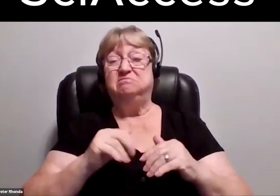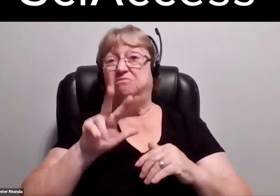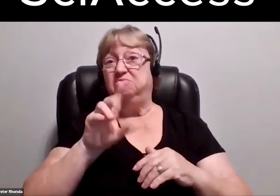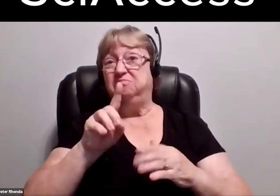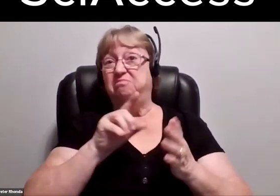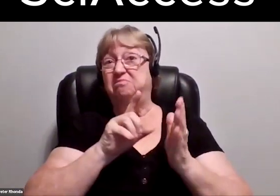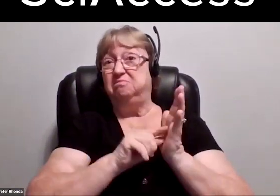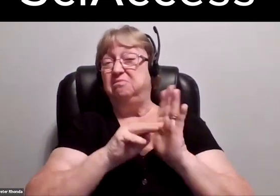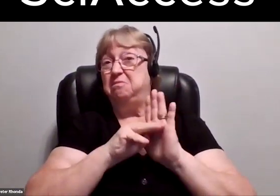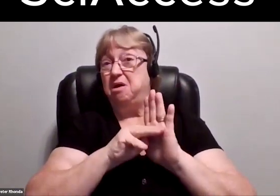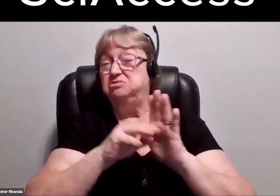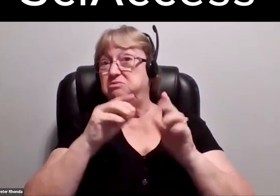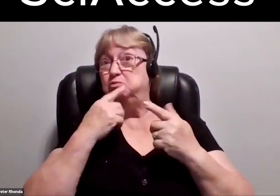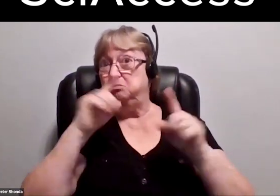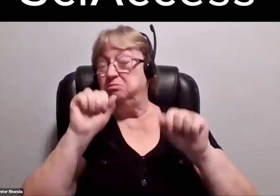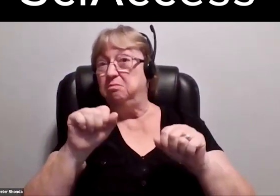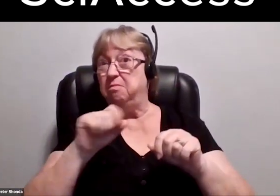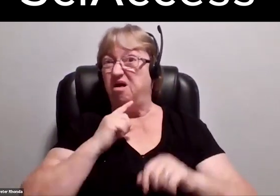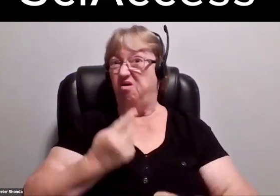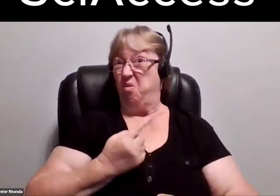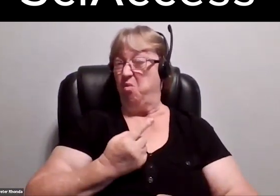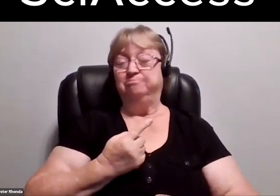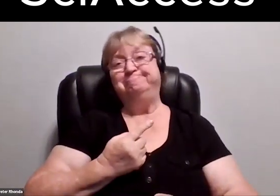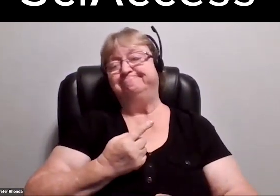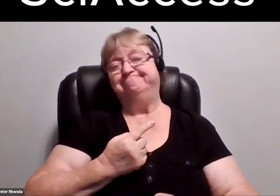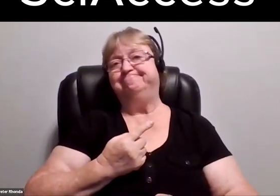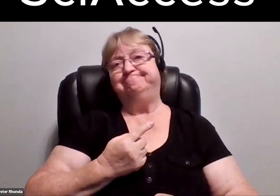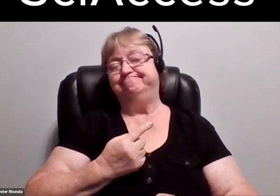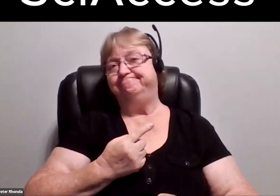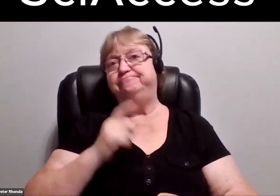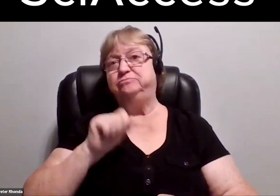A wide range of materials is needed, including 2D and 3D tactile models,